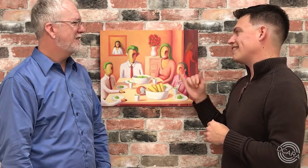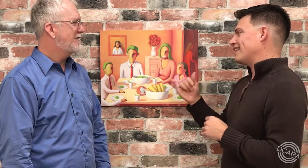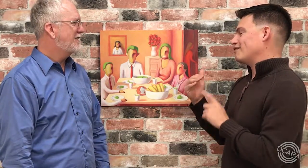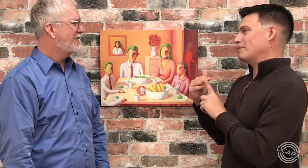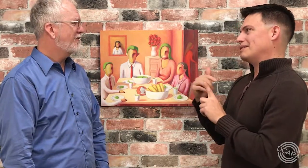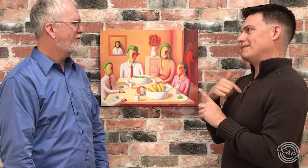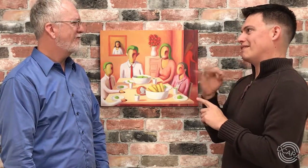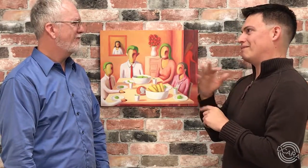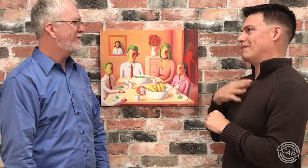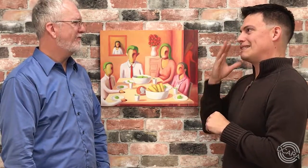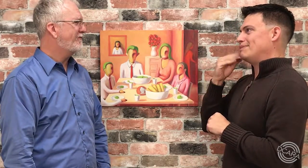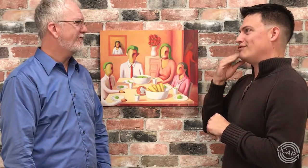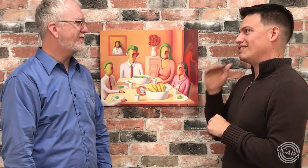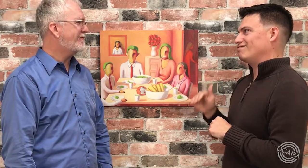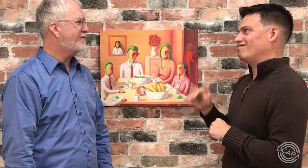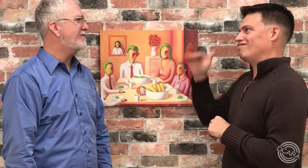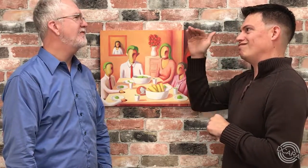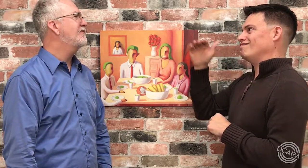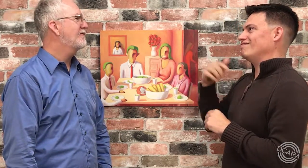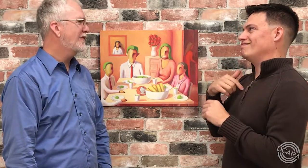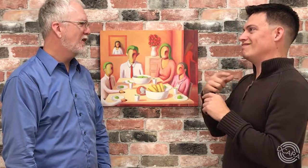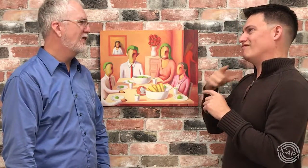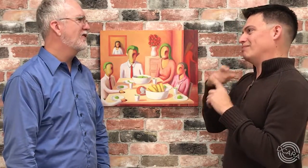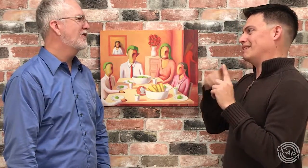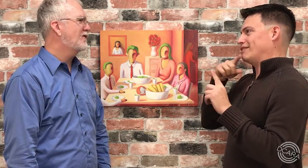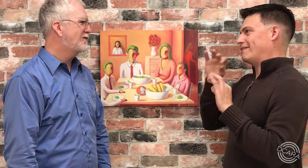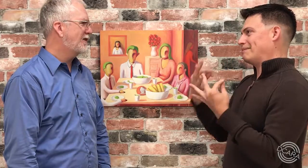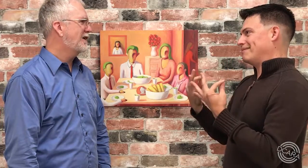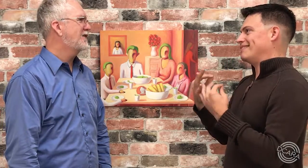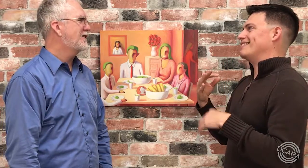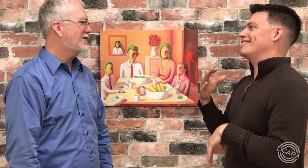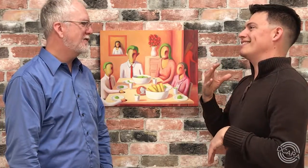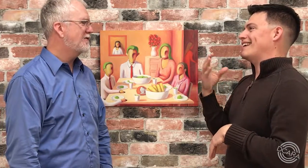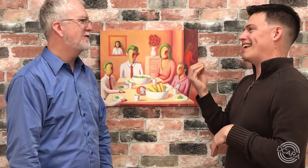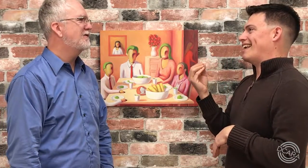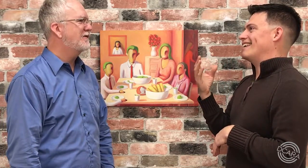Brian: This reminds me of my experience growing up in my hearing family.